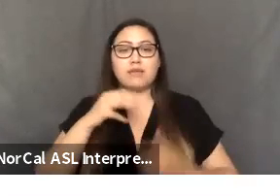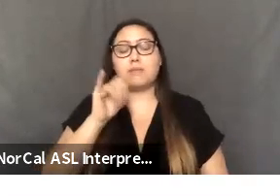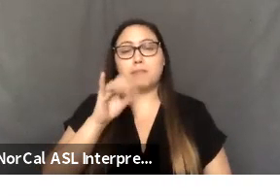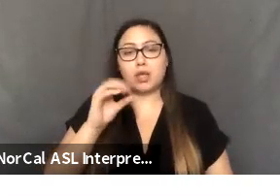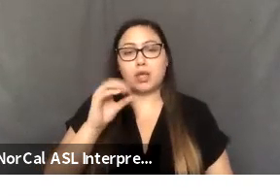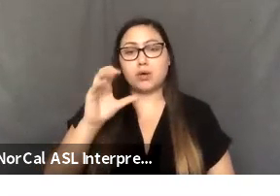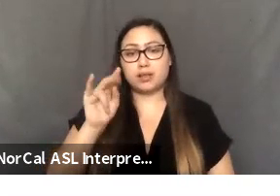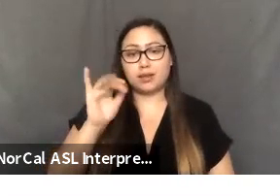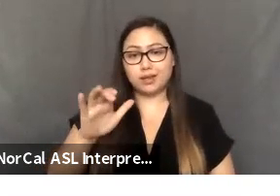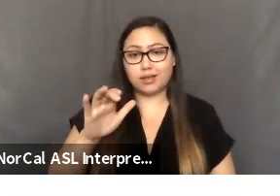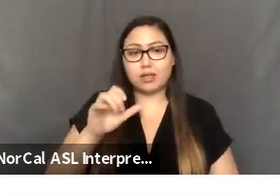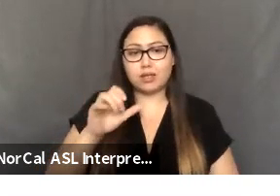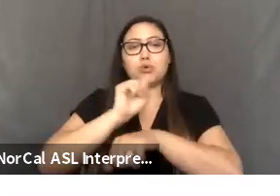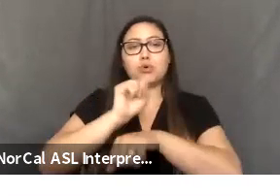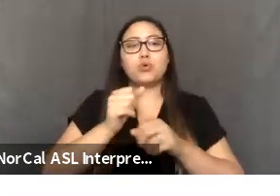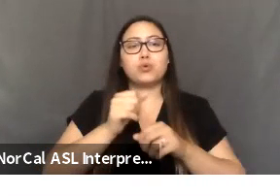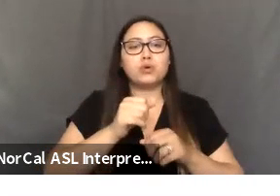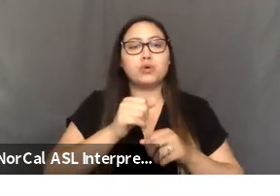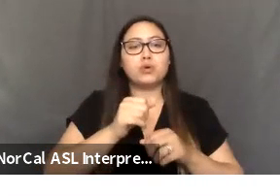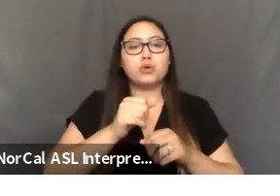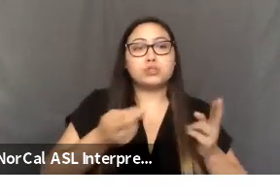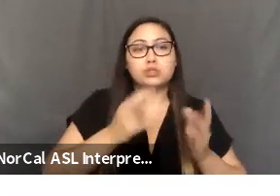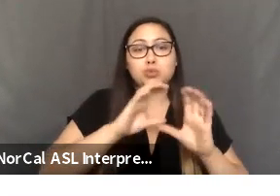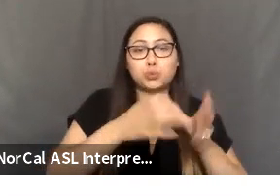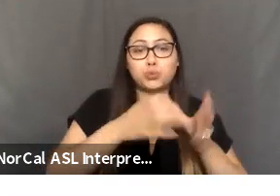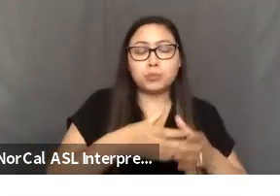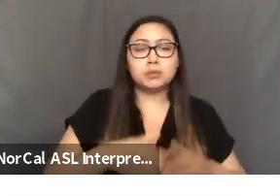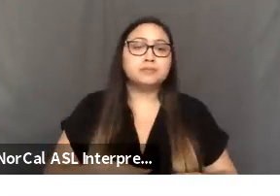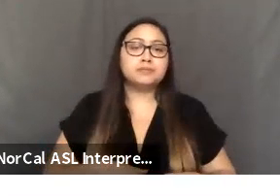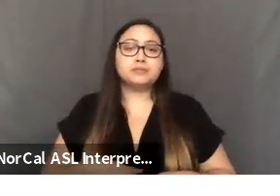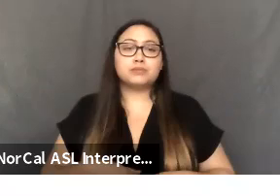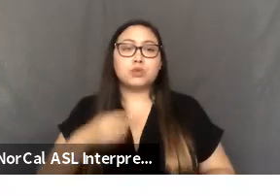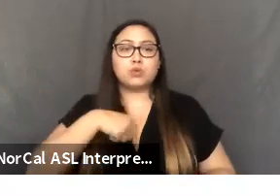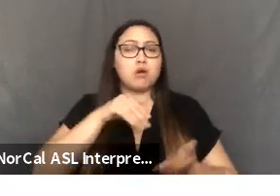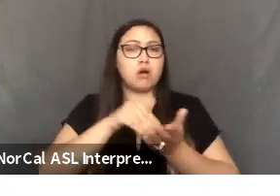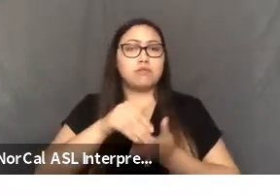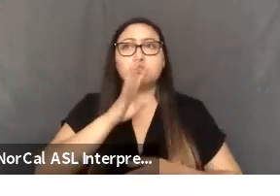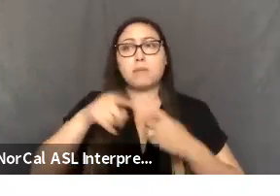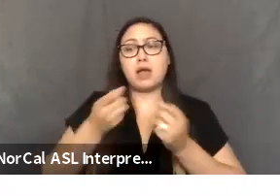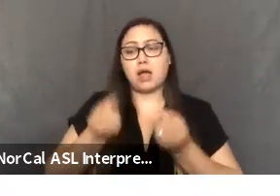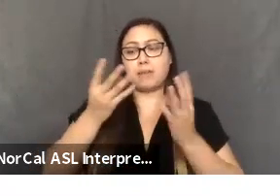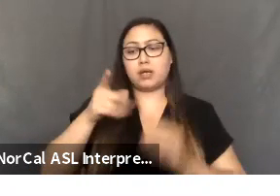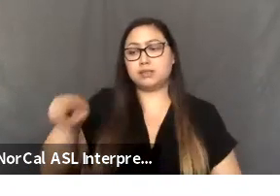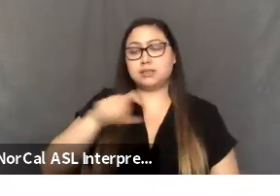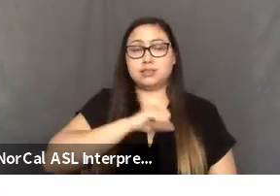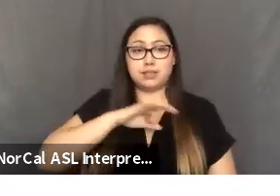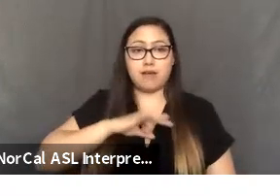and we often talked about how many of the staff providers within the Mayo Clinic were